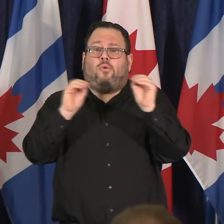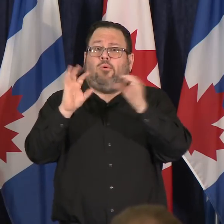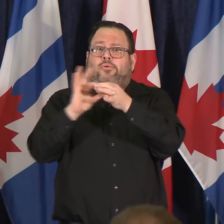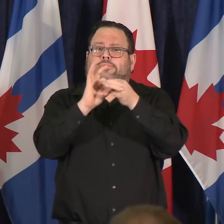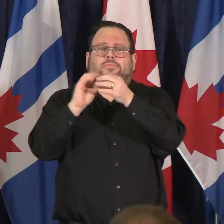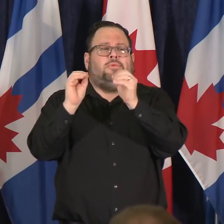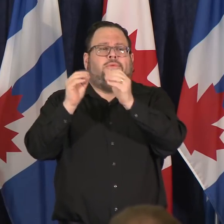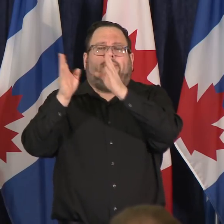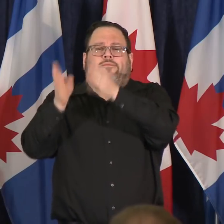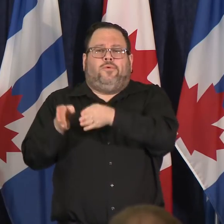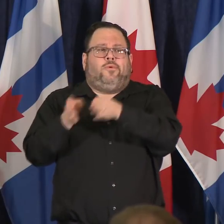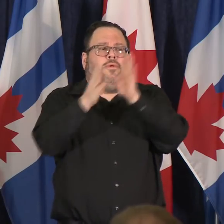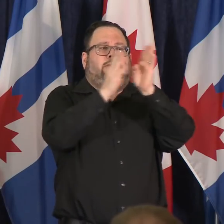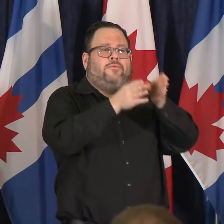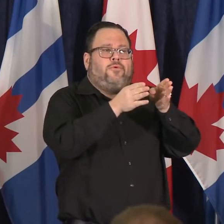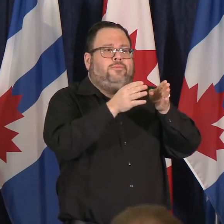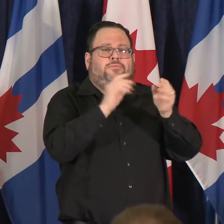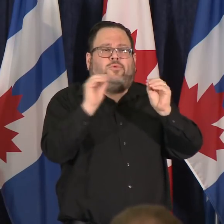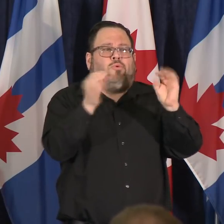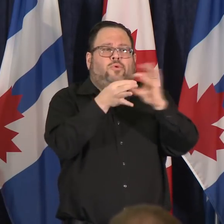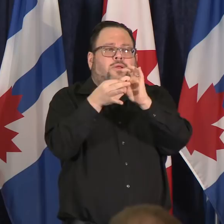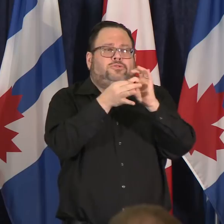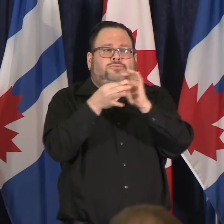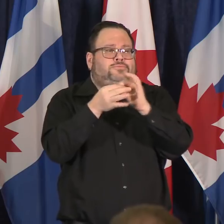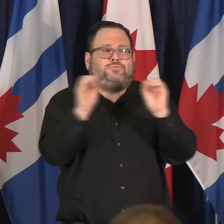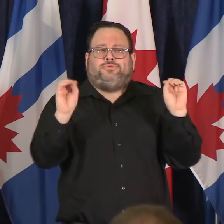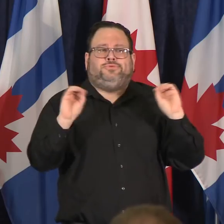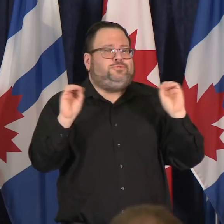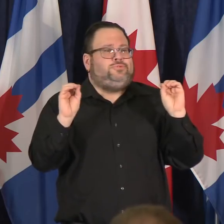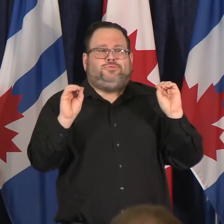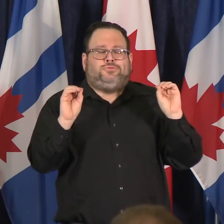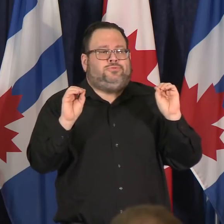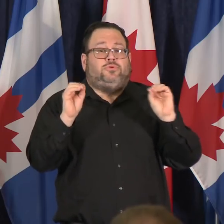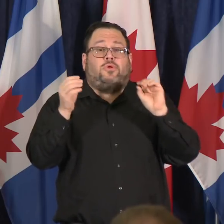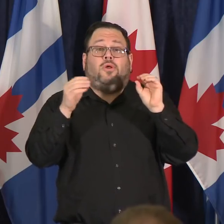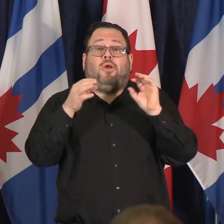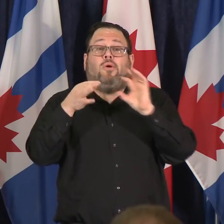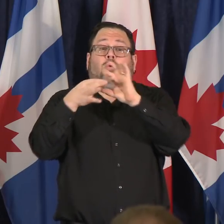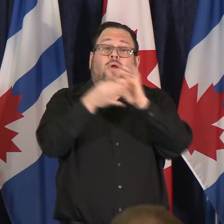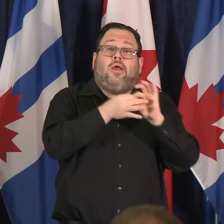travel outside of Canada nor do they seem to be linked to close contact to an